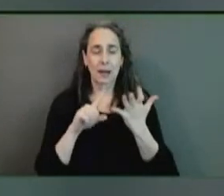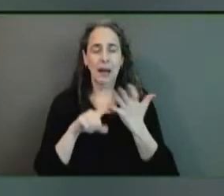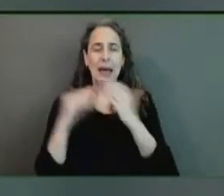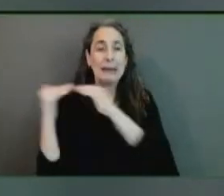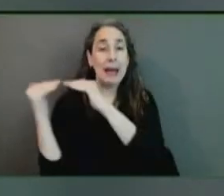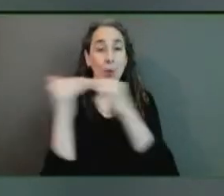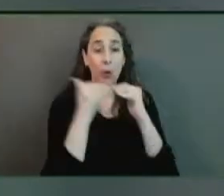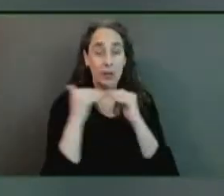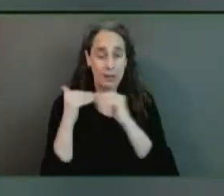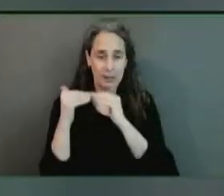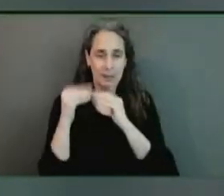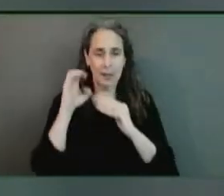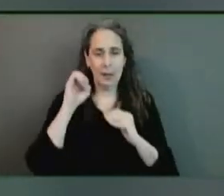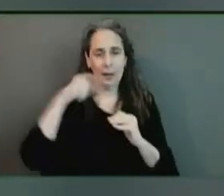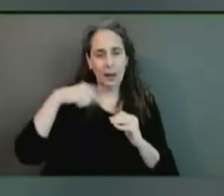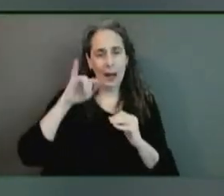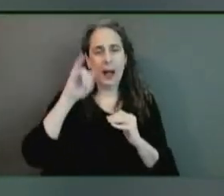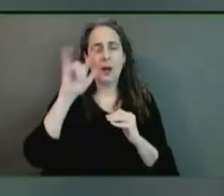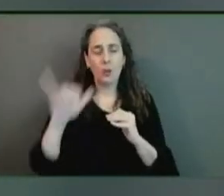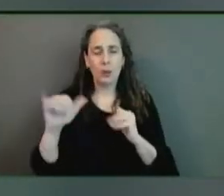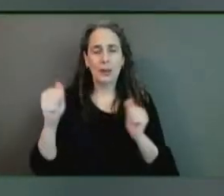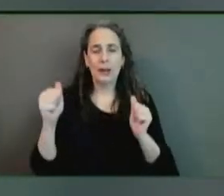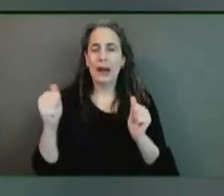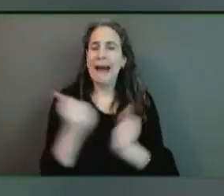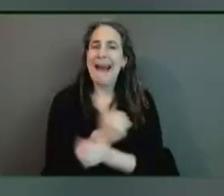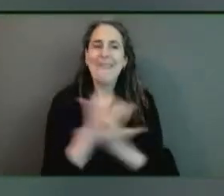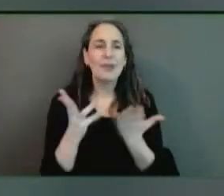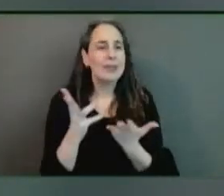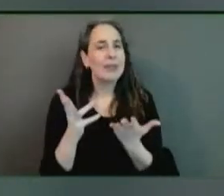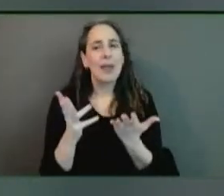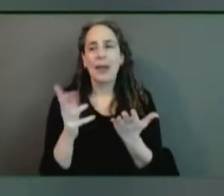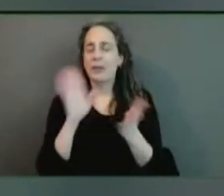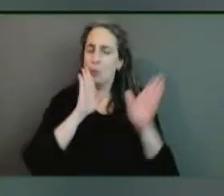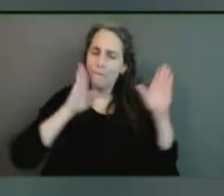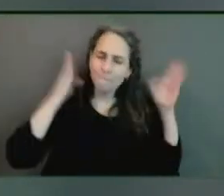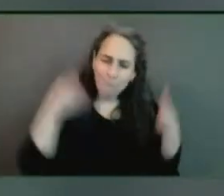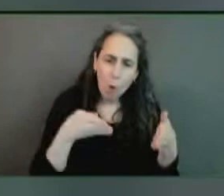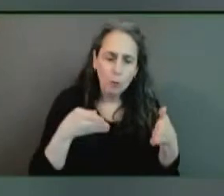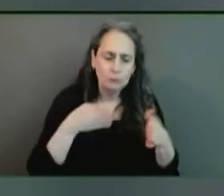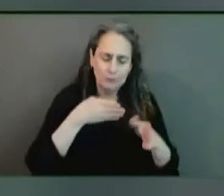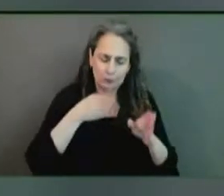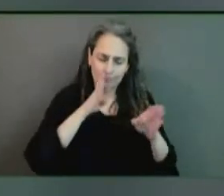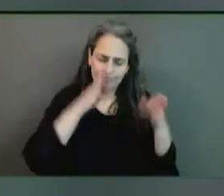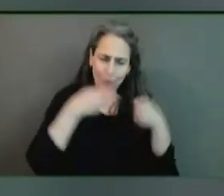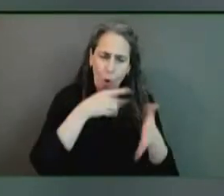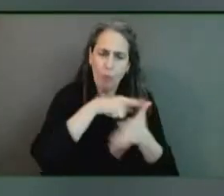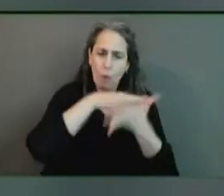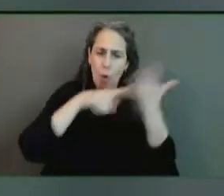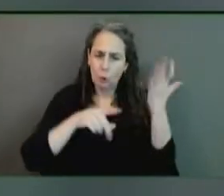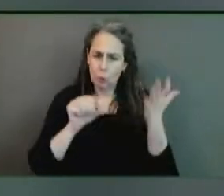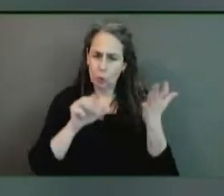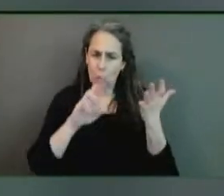Excellence and adequately. And we do everything in our power to